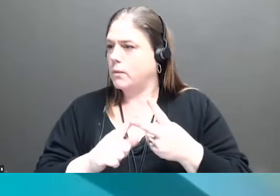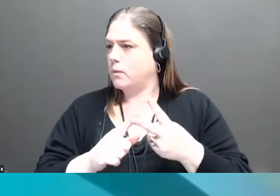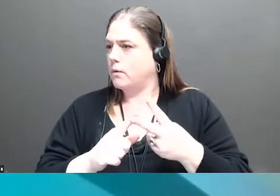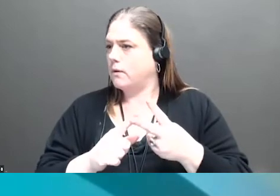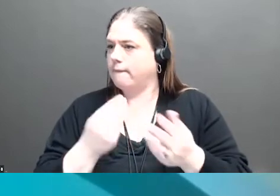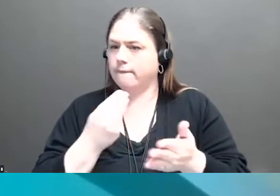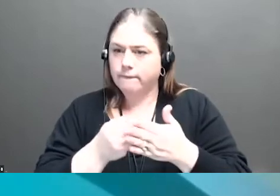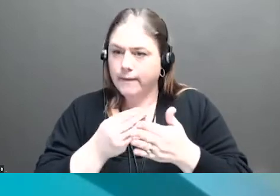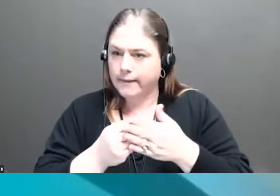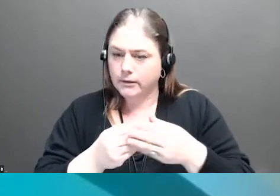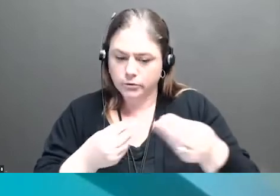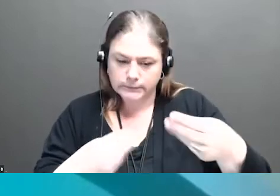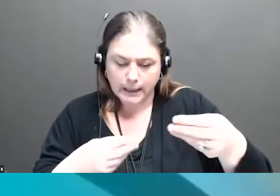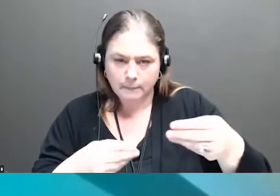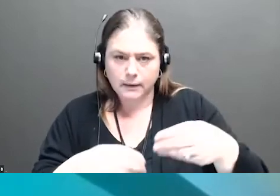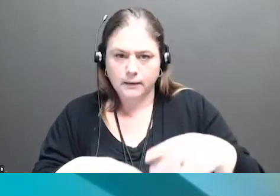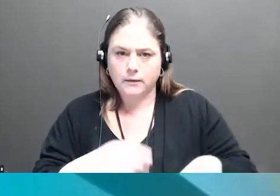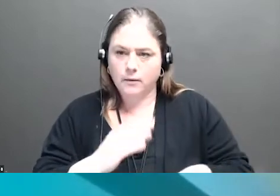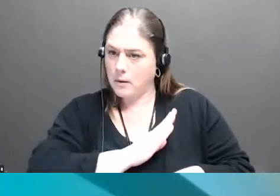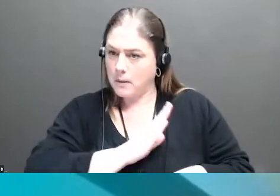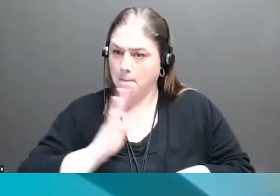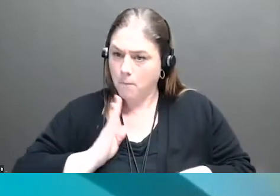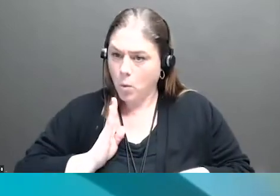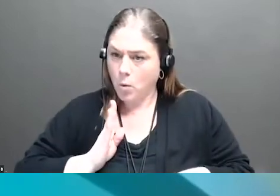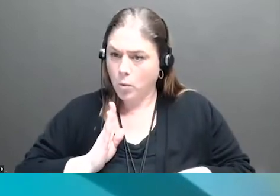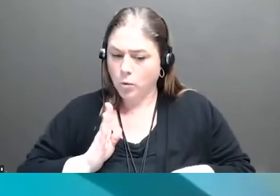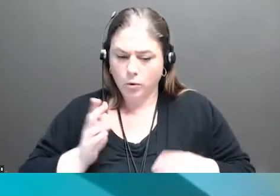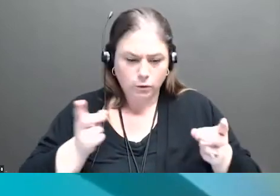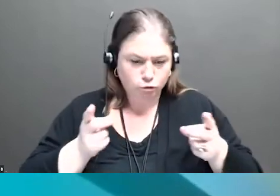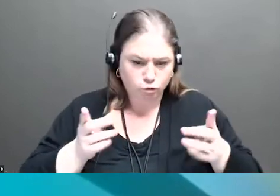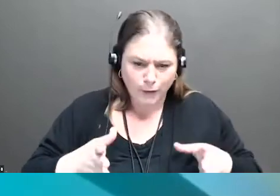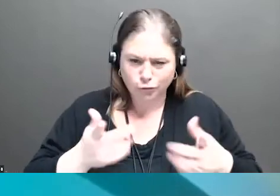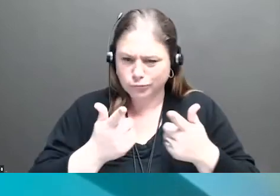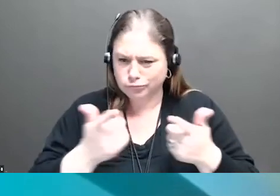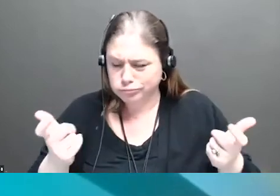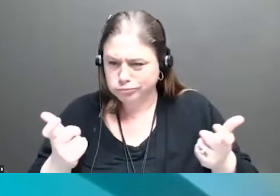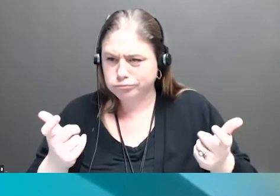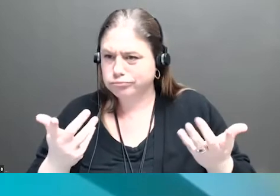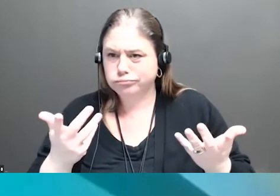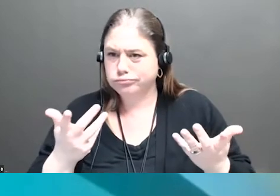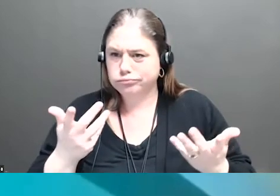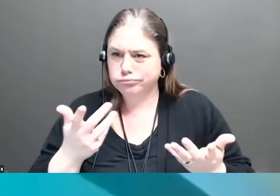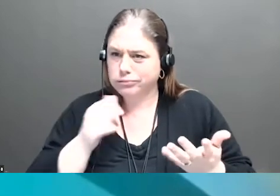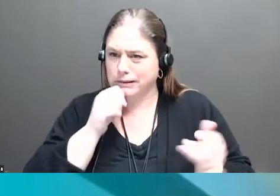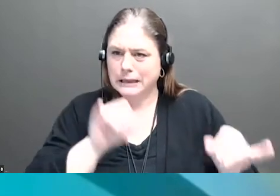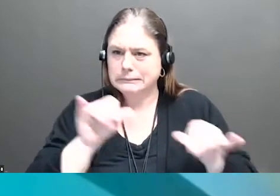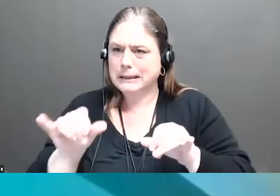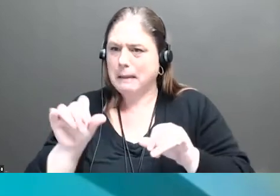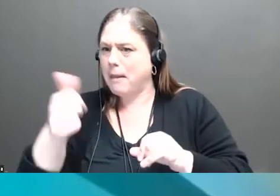boards and all that, as a sort of mainstream established organization but sometimes they are